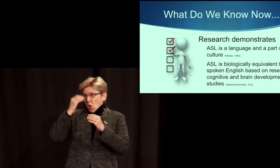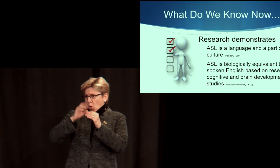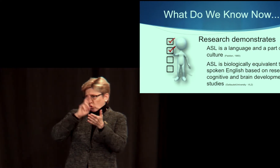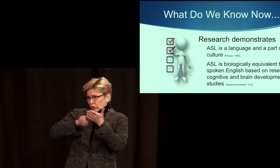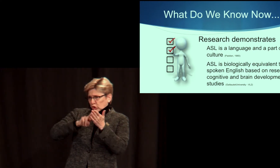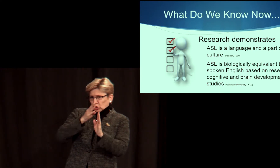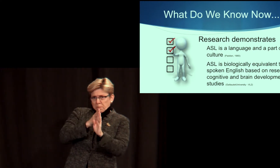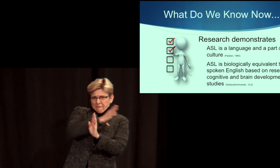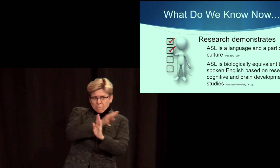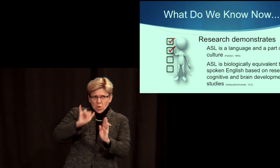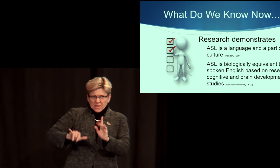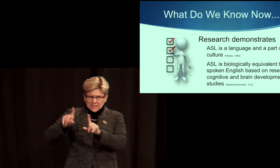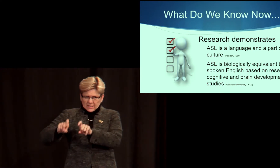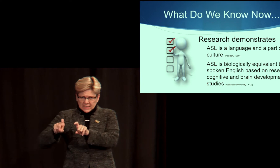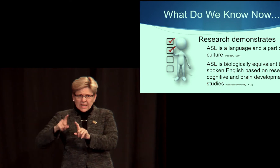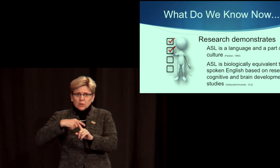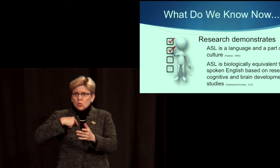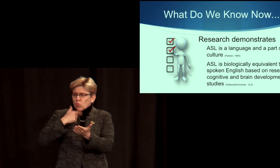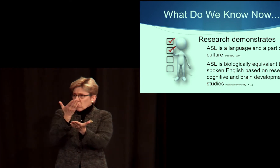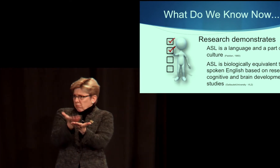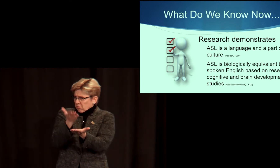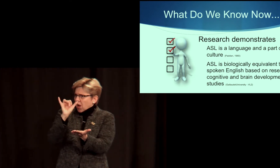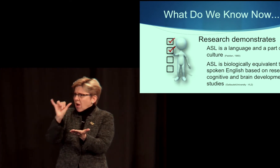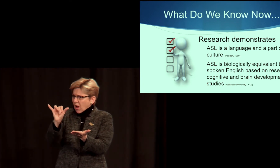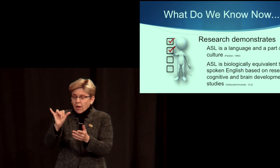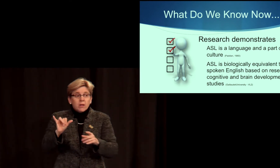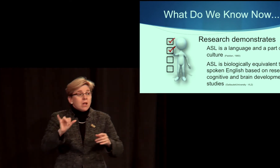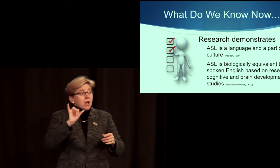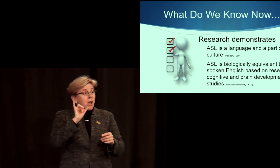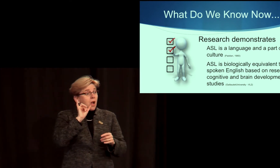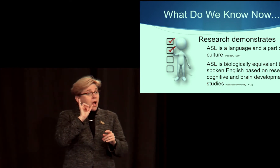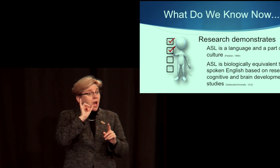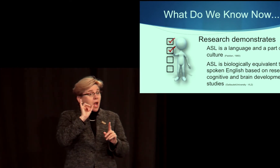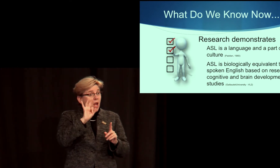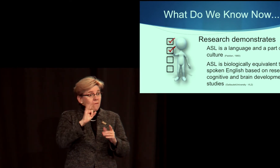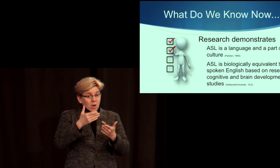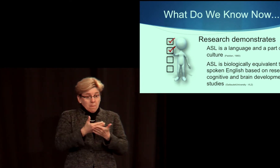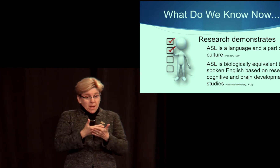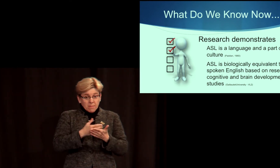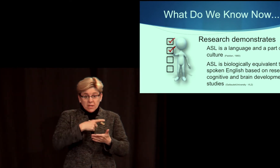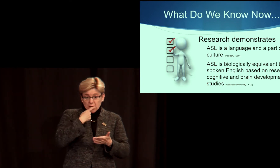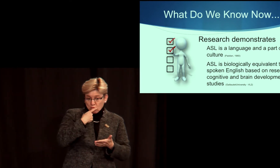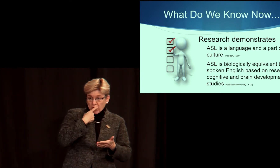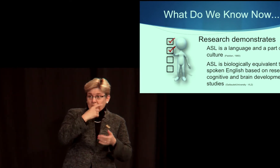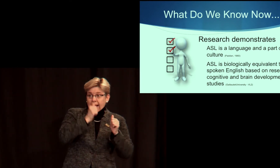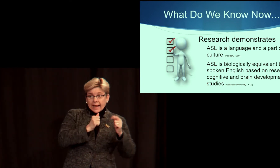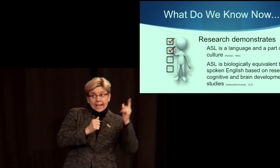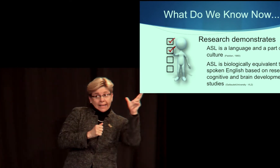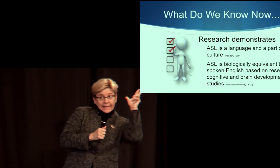we already know the research on milestones of language development and this has been done